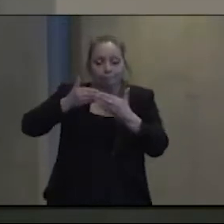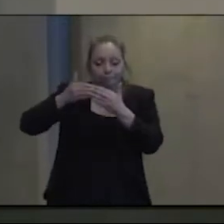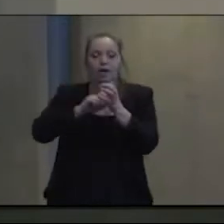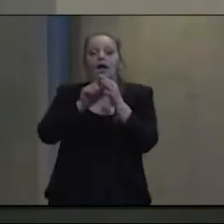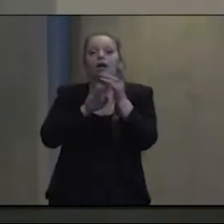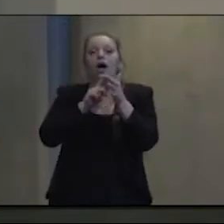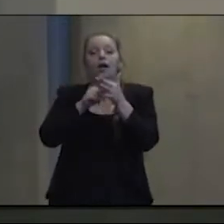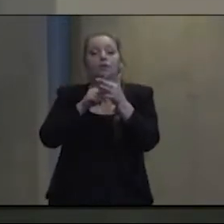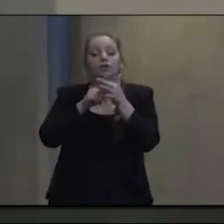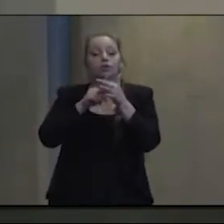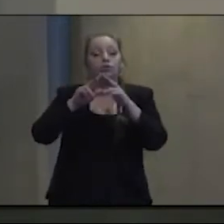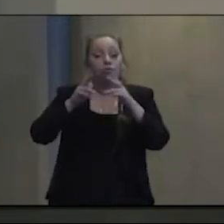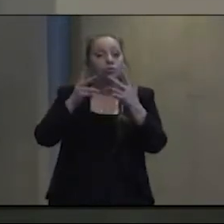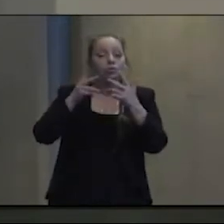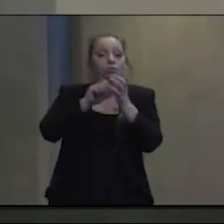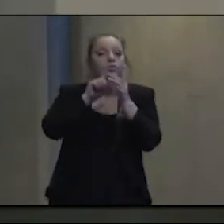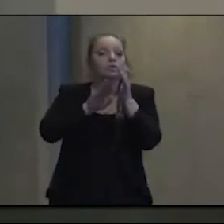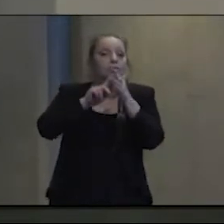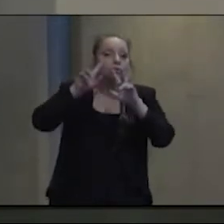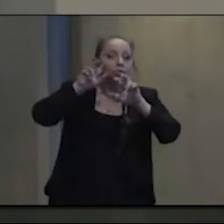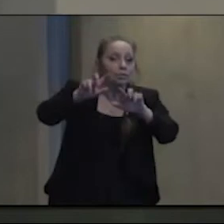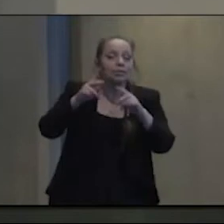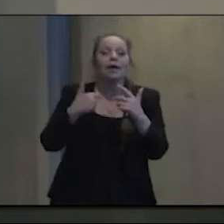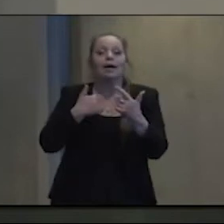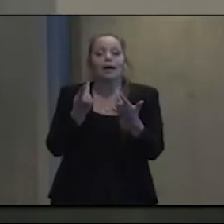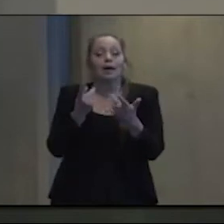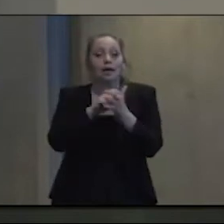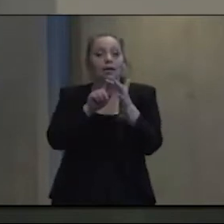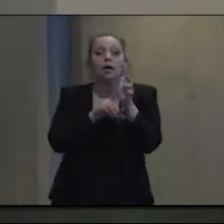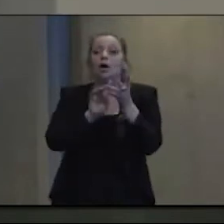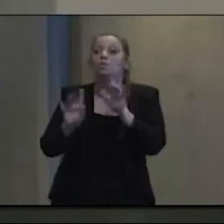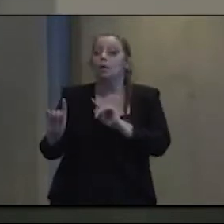to share her knowledge and insights with us. I'd like to begin by acknowledging the traditional